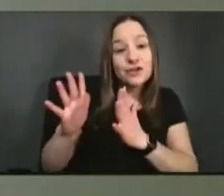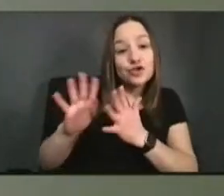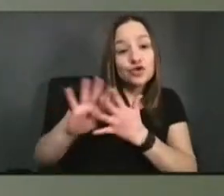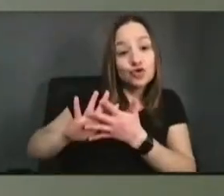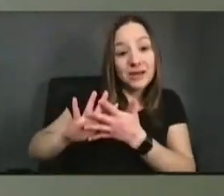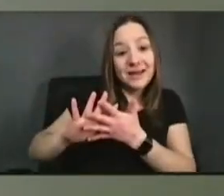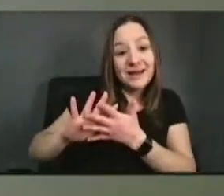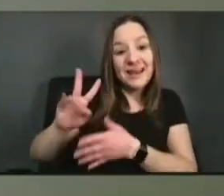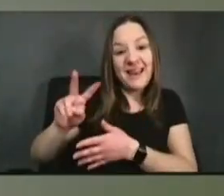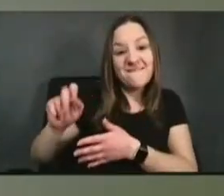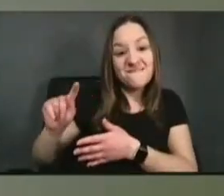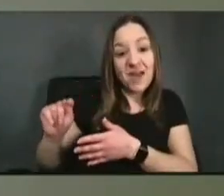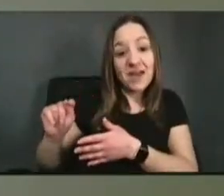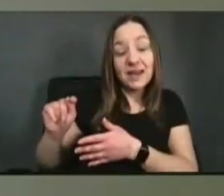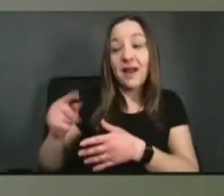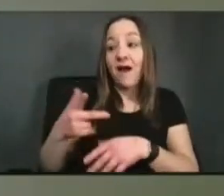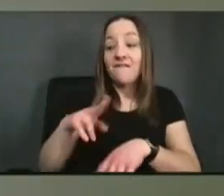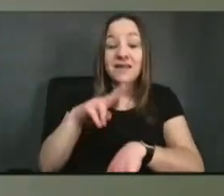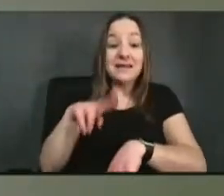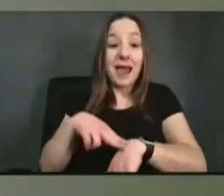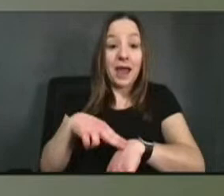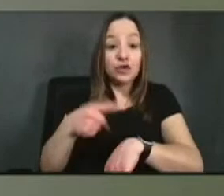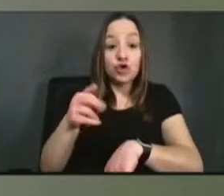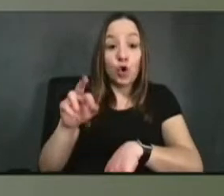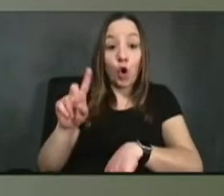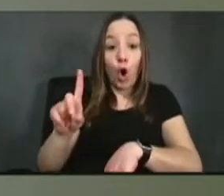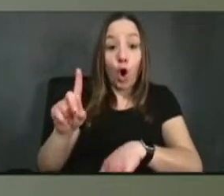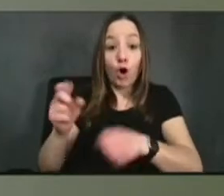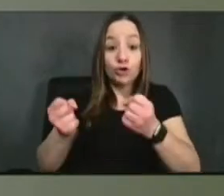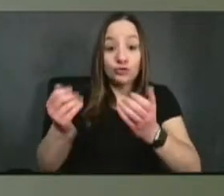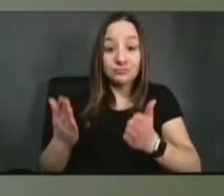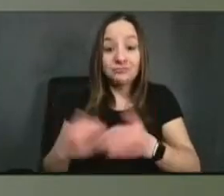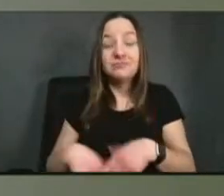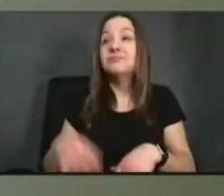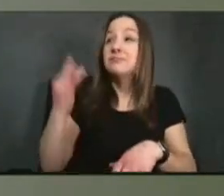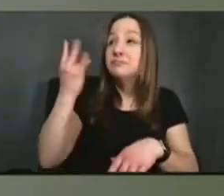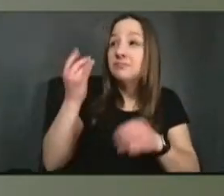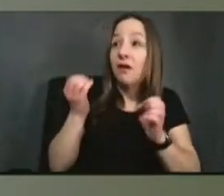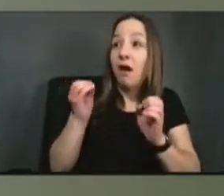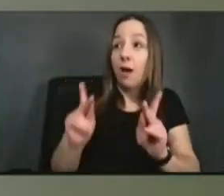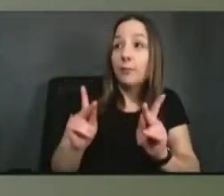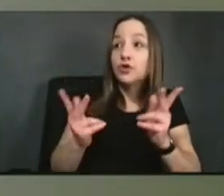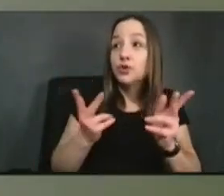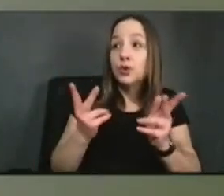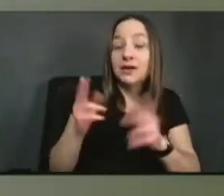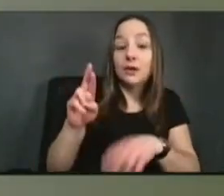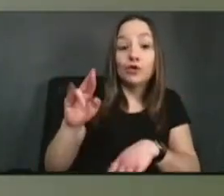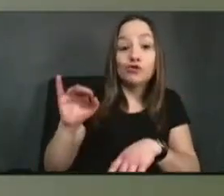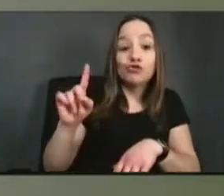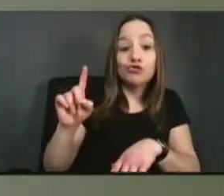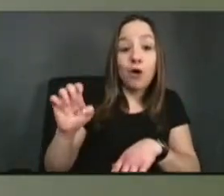looking at possibility of doing some screening and vetting of National Guard drivers. We even